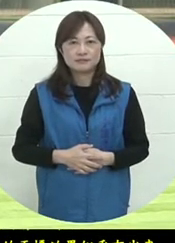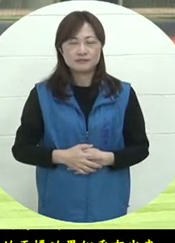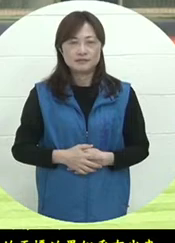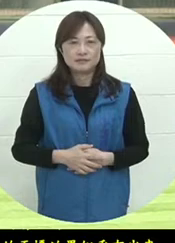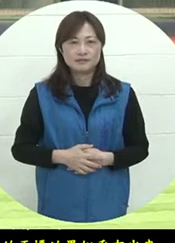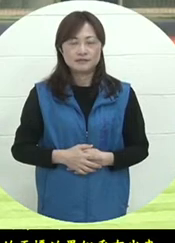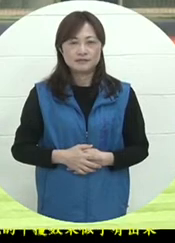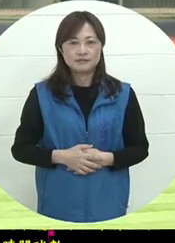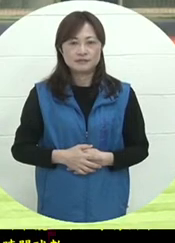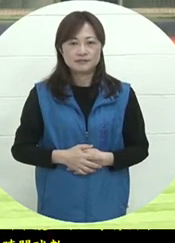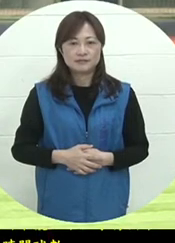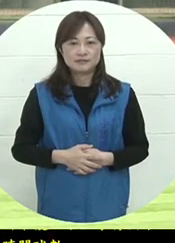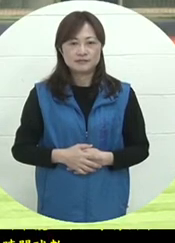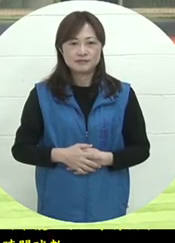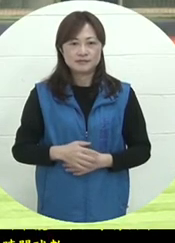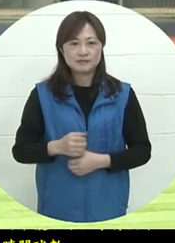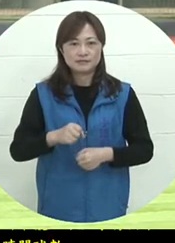there is no bat at this time. Come on,